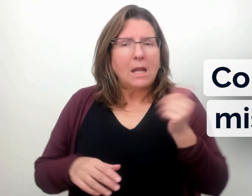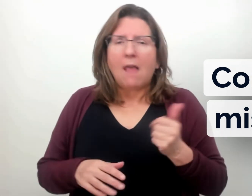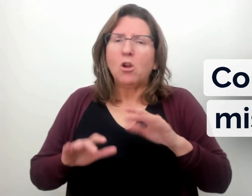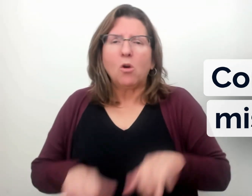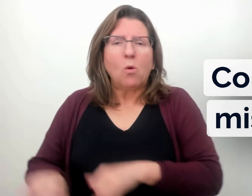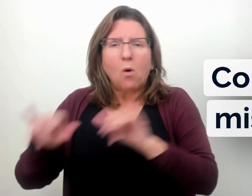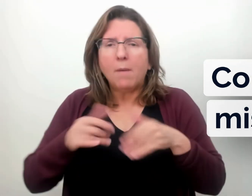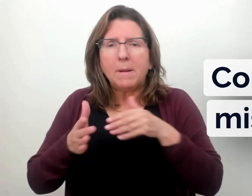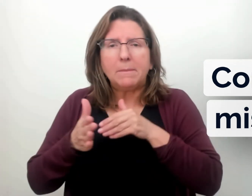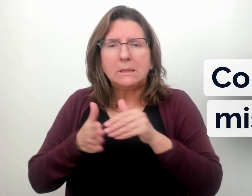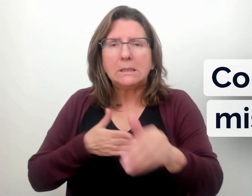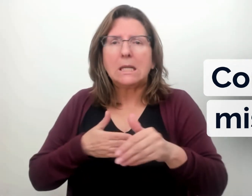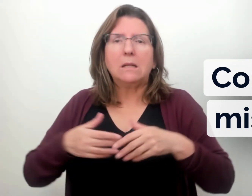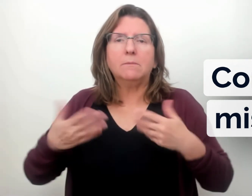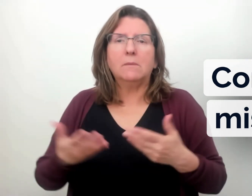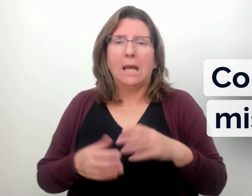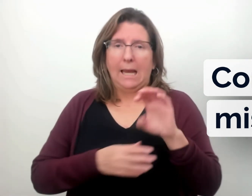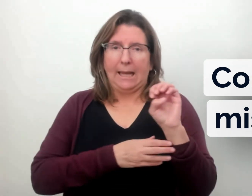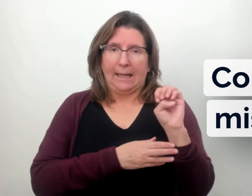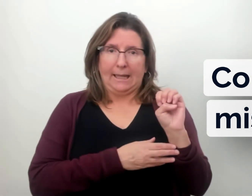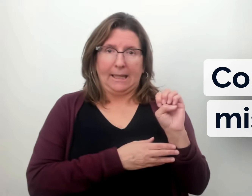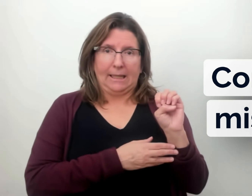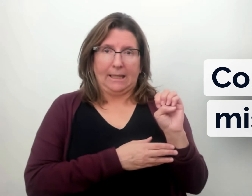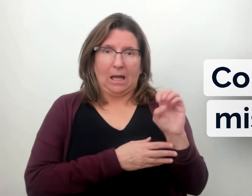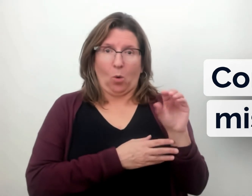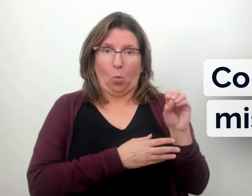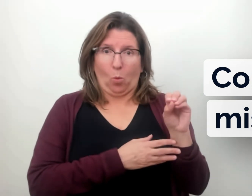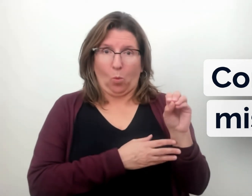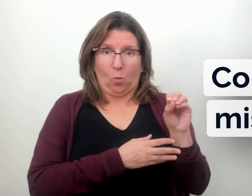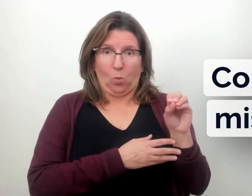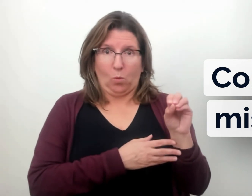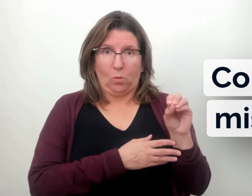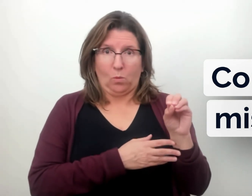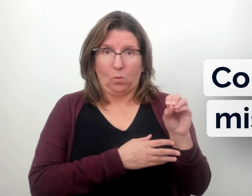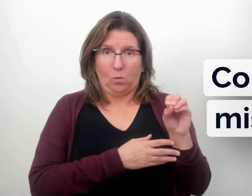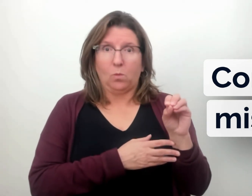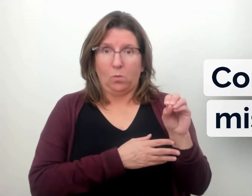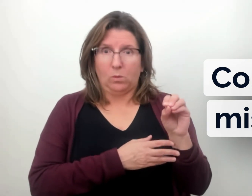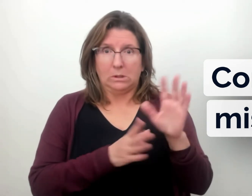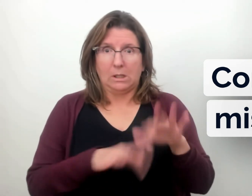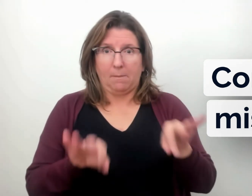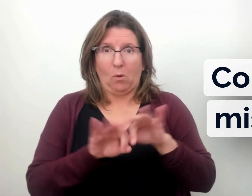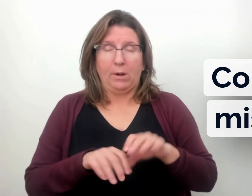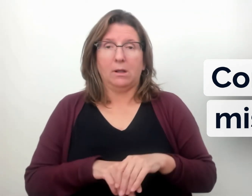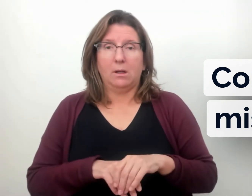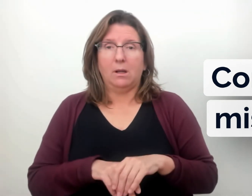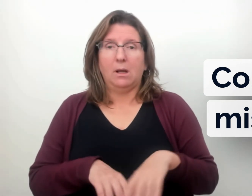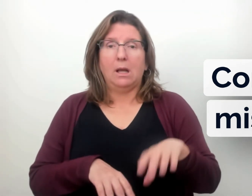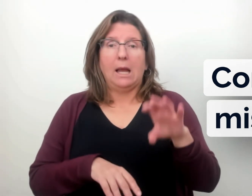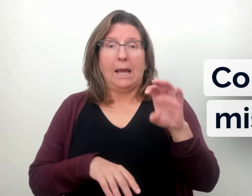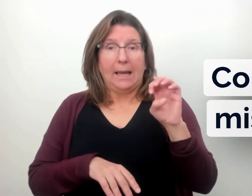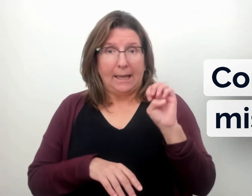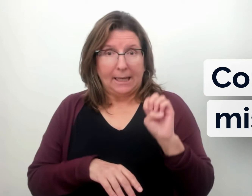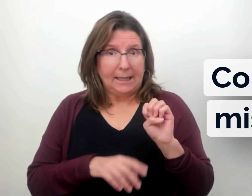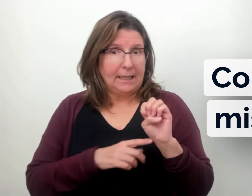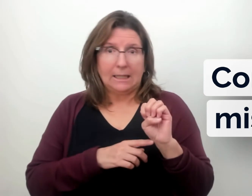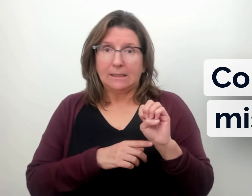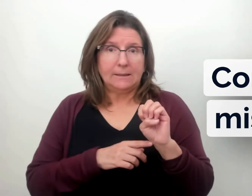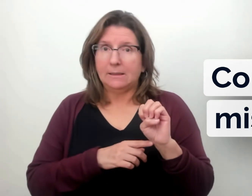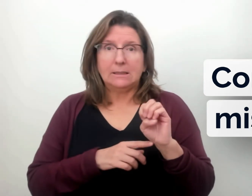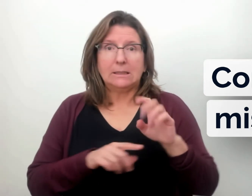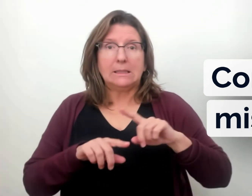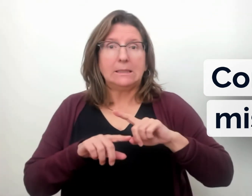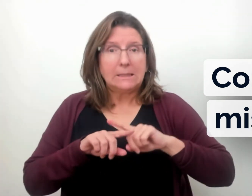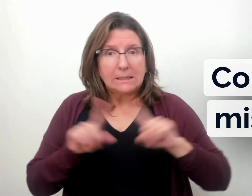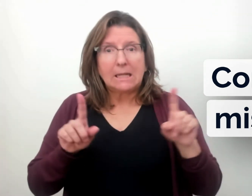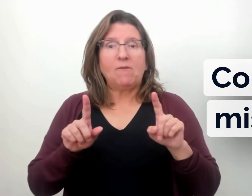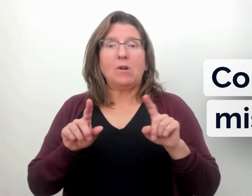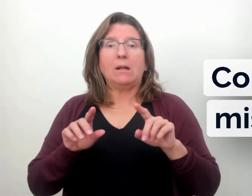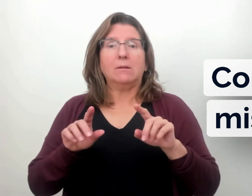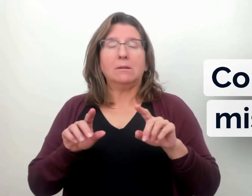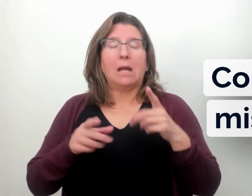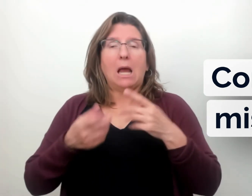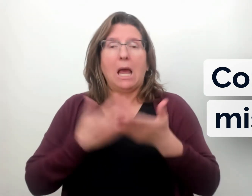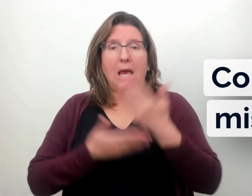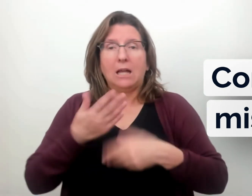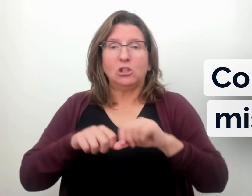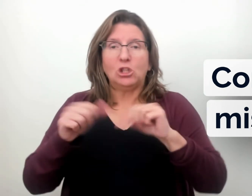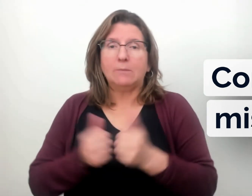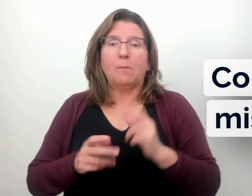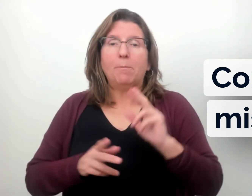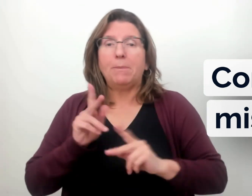Another common mistake is confusion between 'E' and 'O' handshapes.